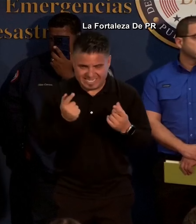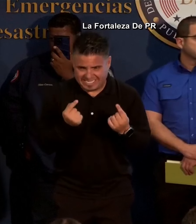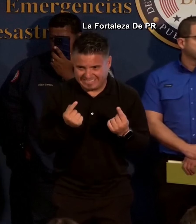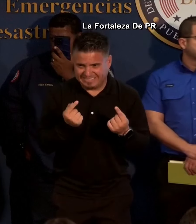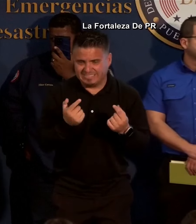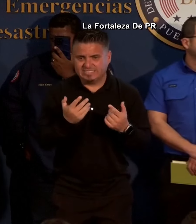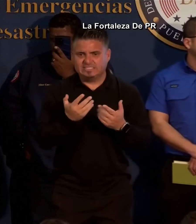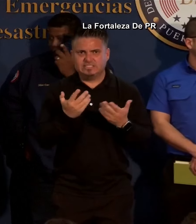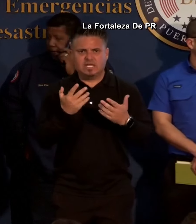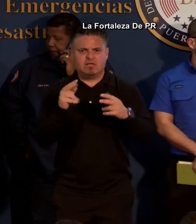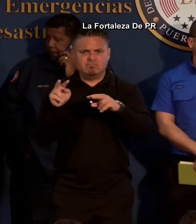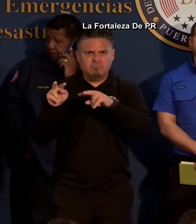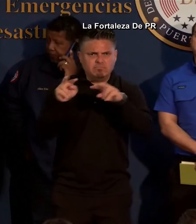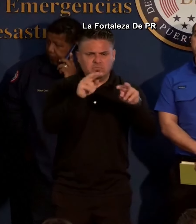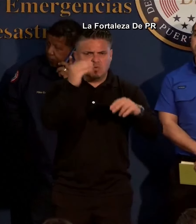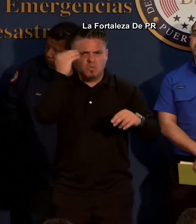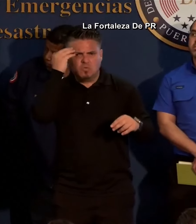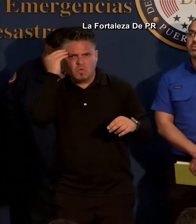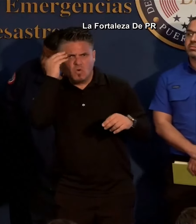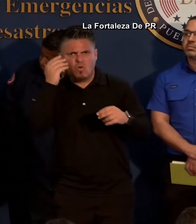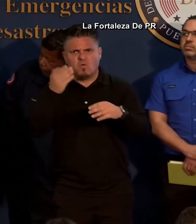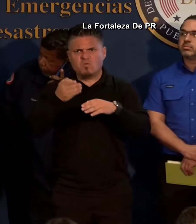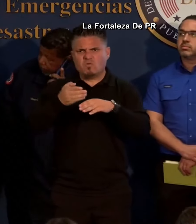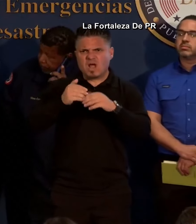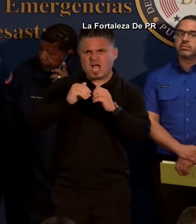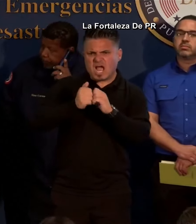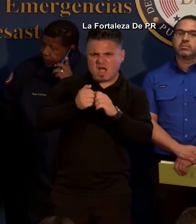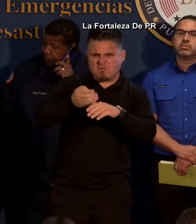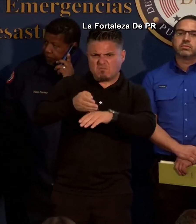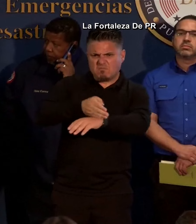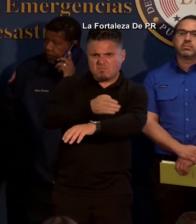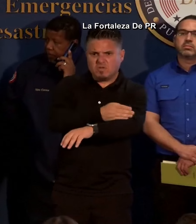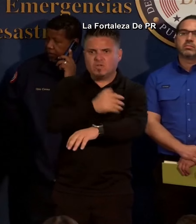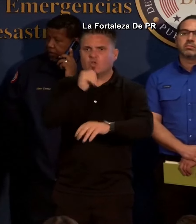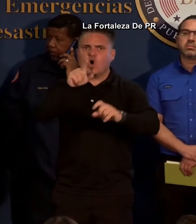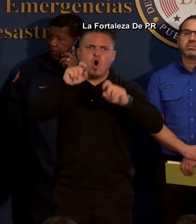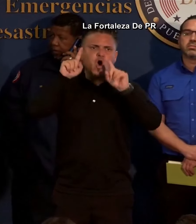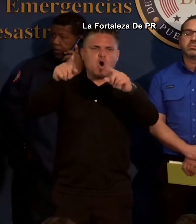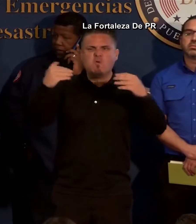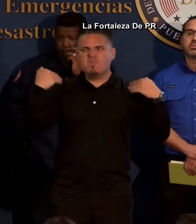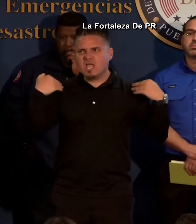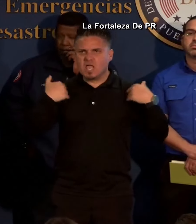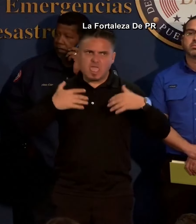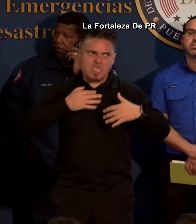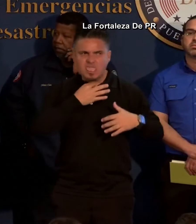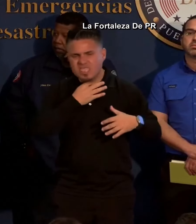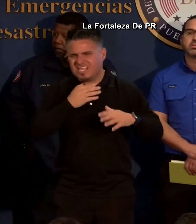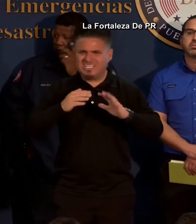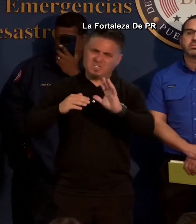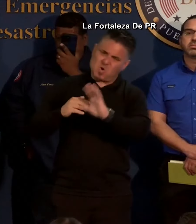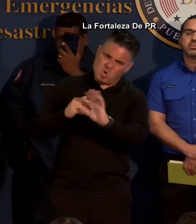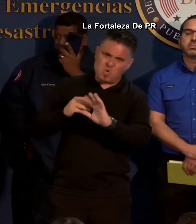stay away from the coastal areas, uh stay safe at home or wherever you are